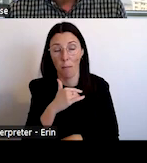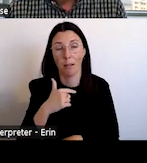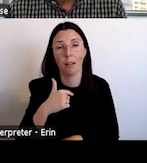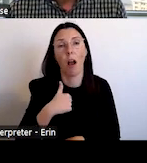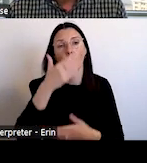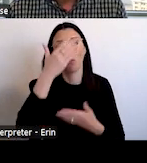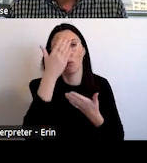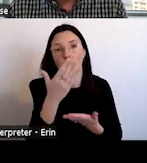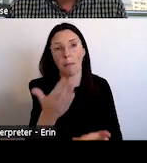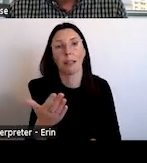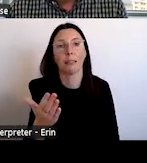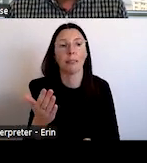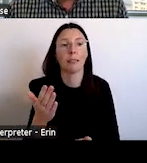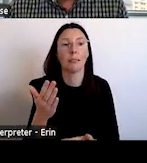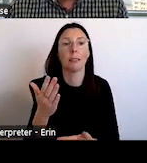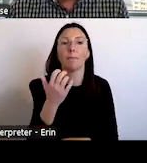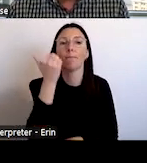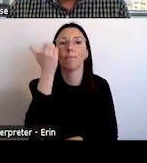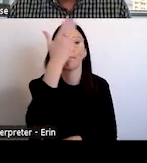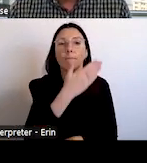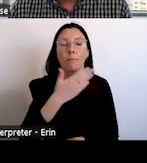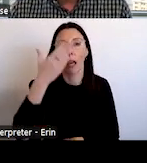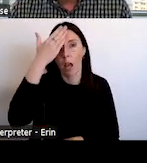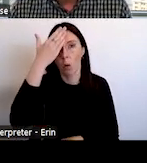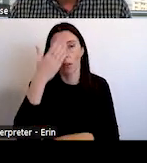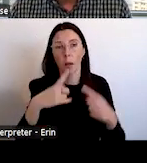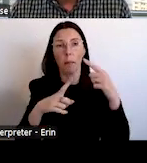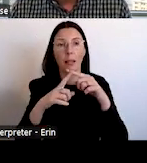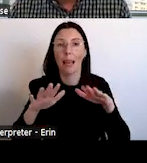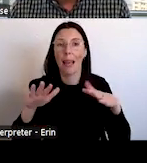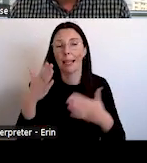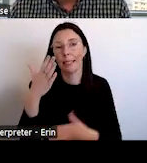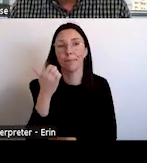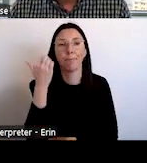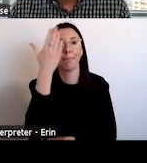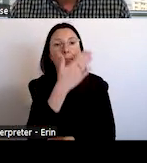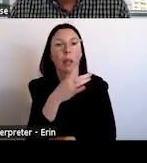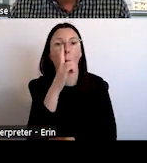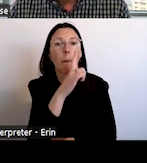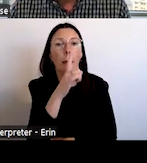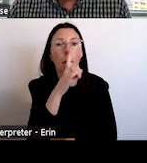our First Nations Elders and any First Nations people joining us today for the webinar.